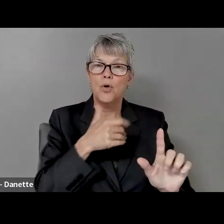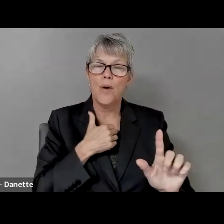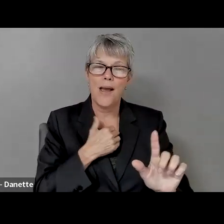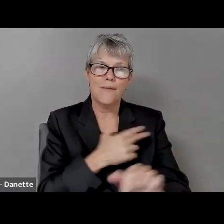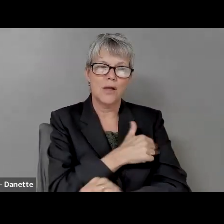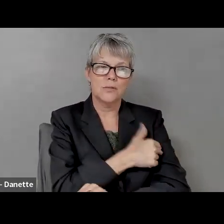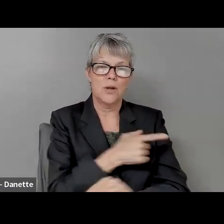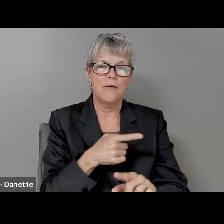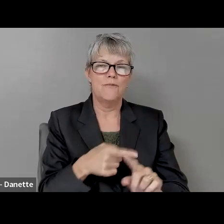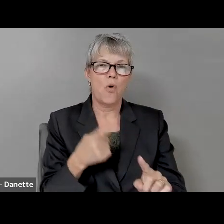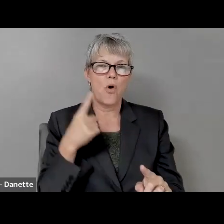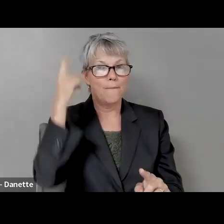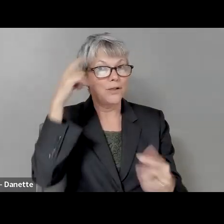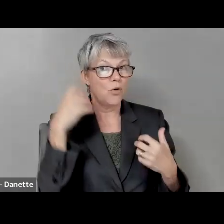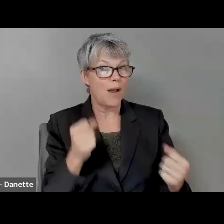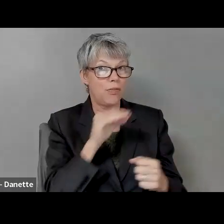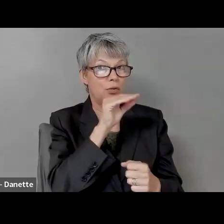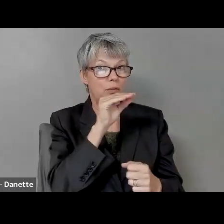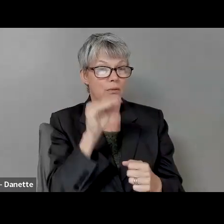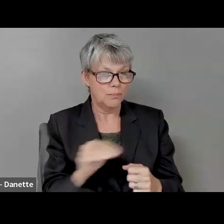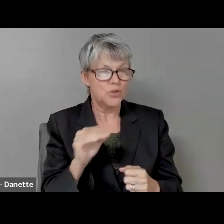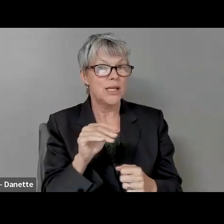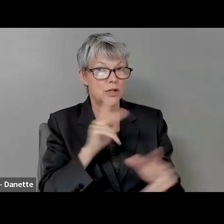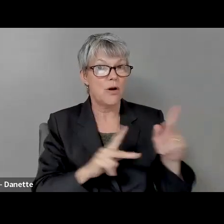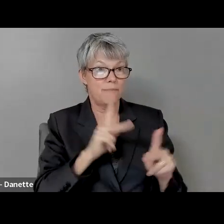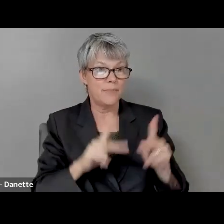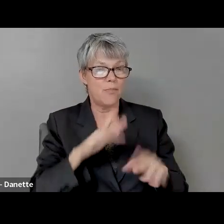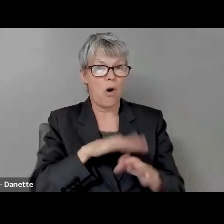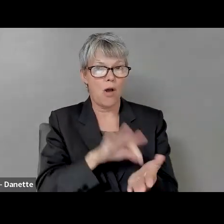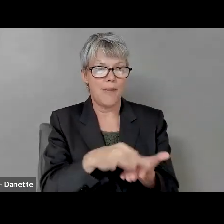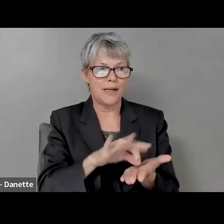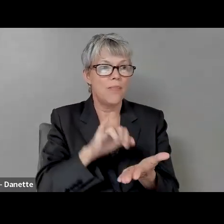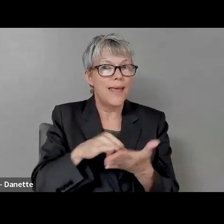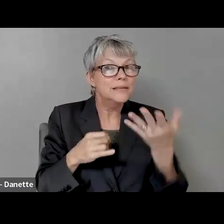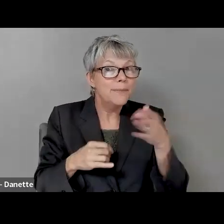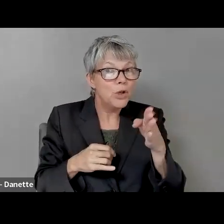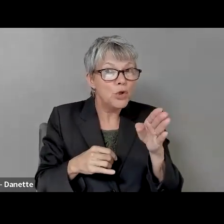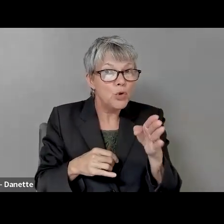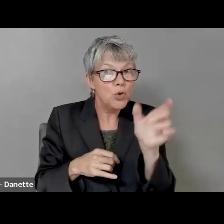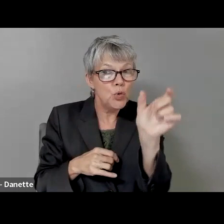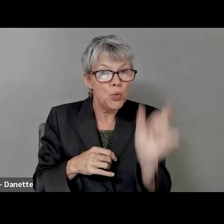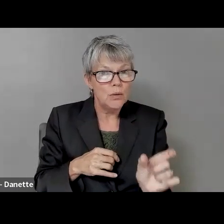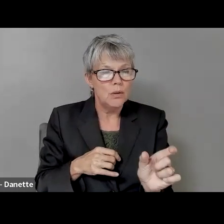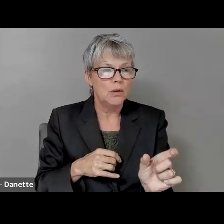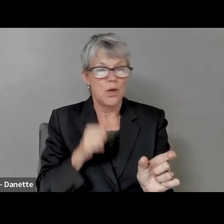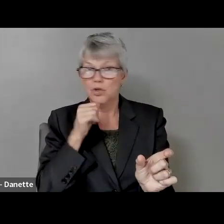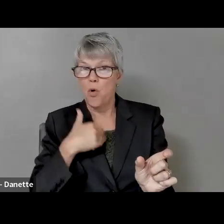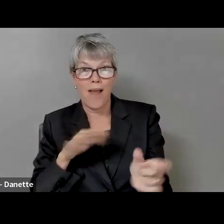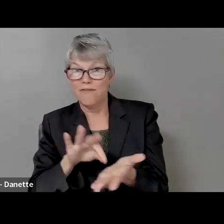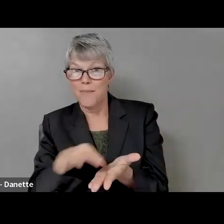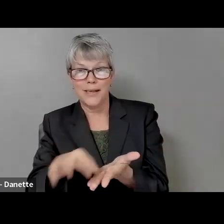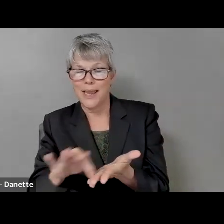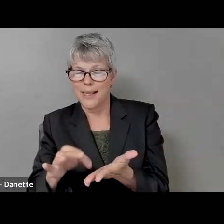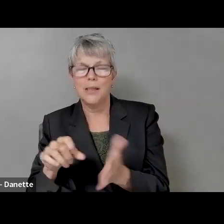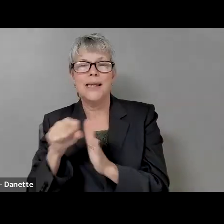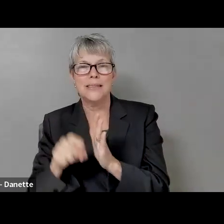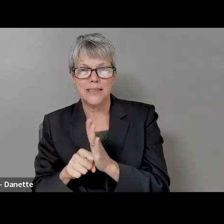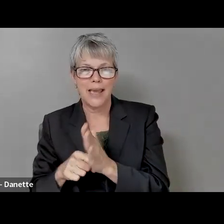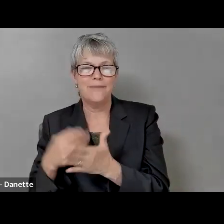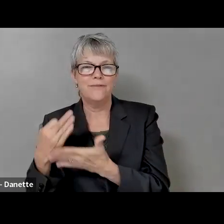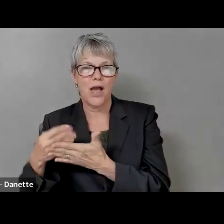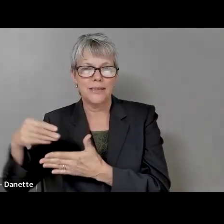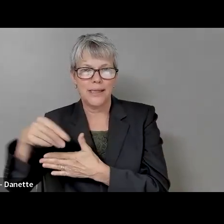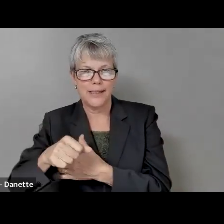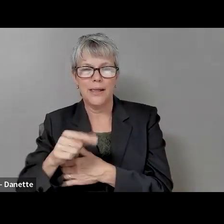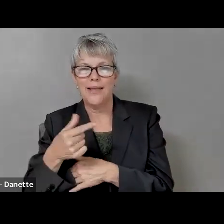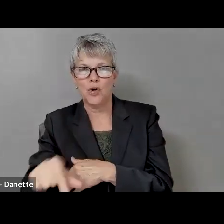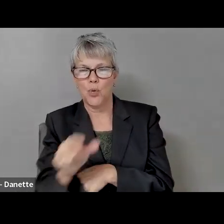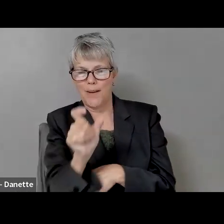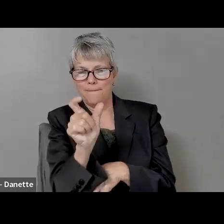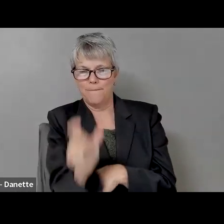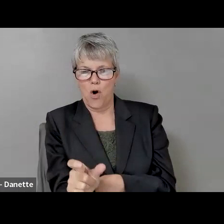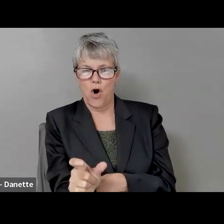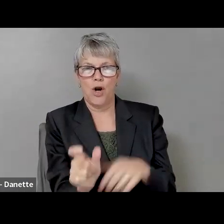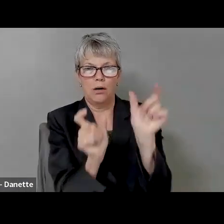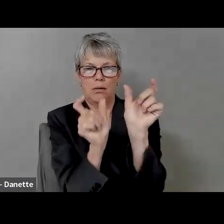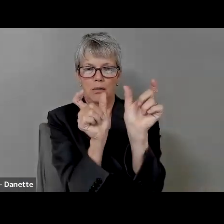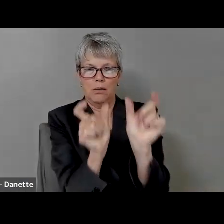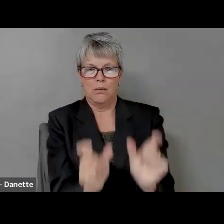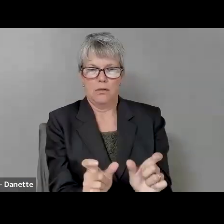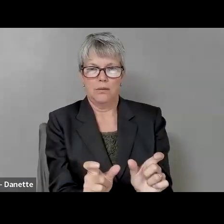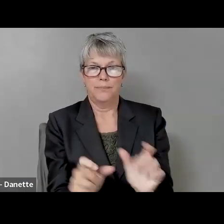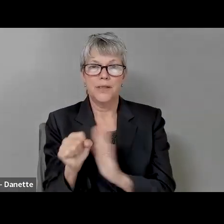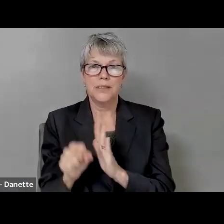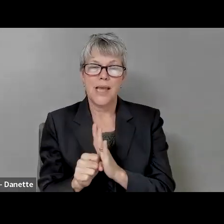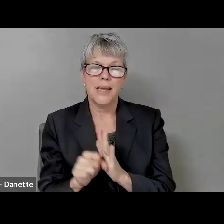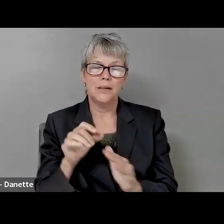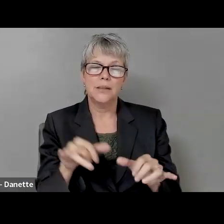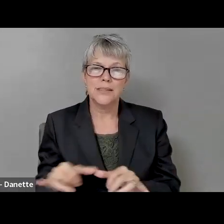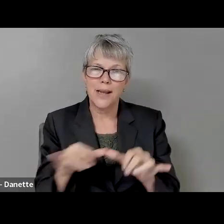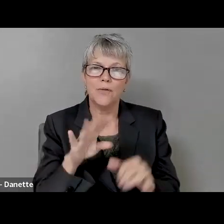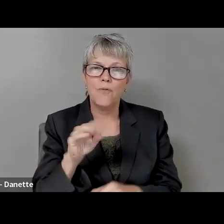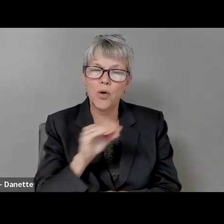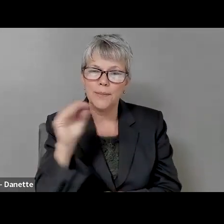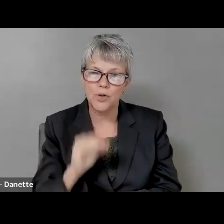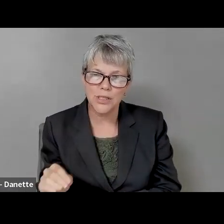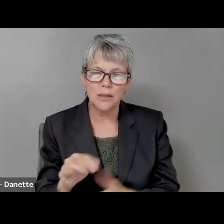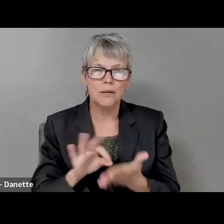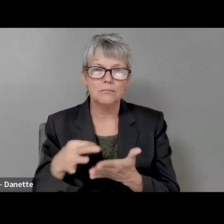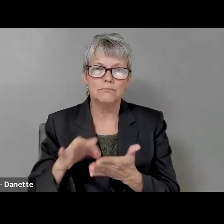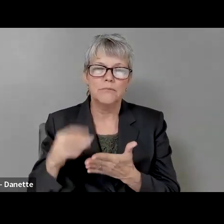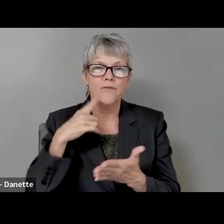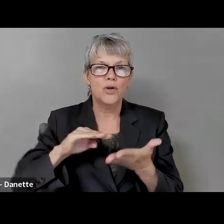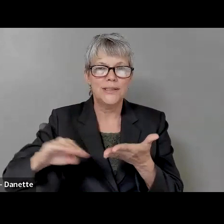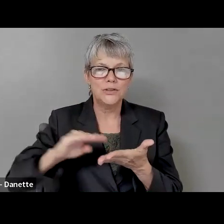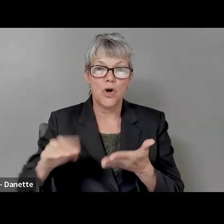Kelly Crosbie (she/her): health freezes, percentage of folks on Medicaid, which is the Blue Bar, or who don't have medicaid. So you can get State funded services in the Green Bar to get follow up our State standard is forty percent of people who are discharged with Medicaid and State to get timely follow up.